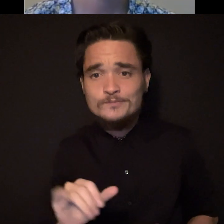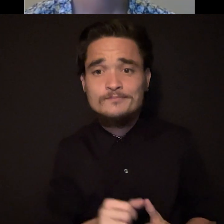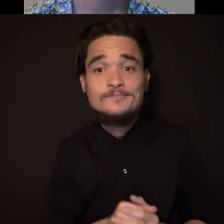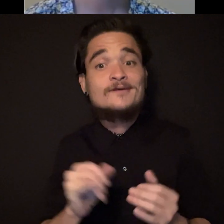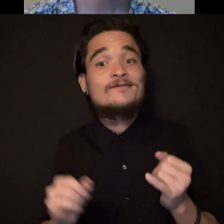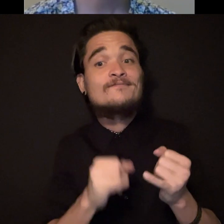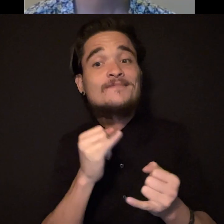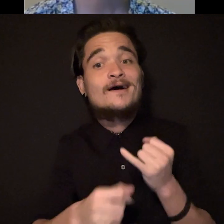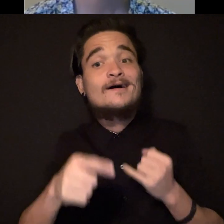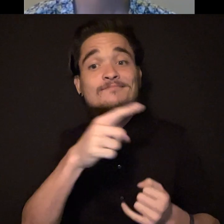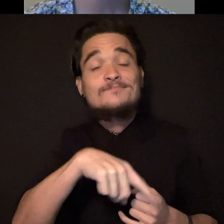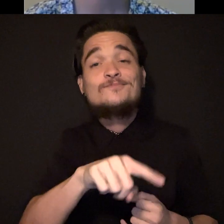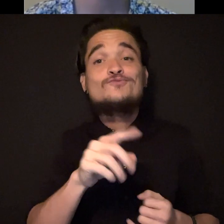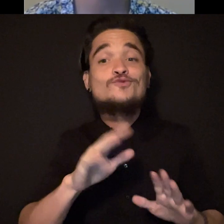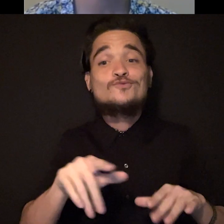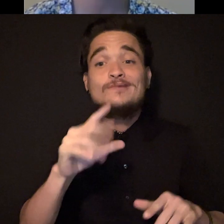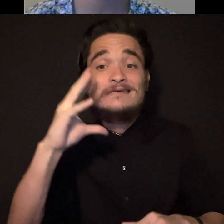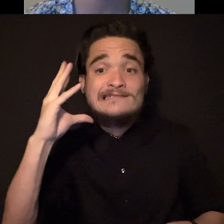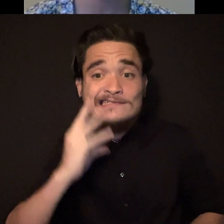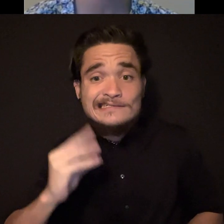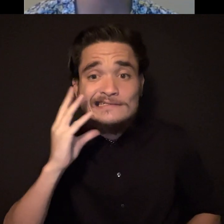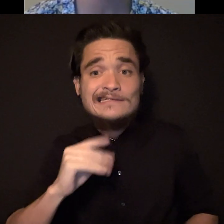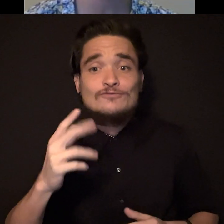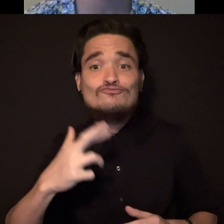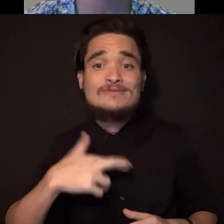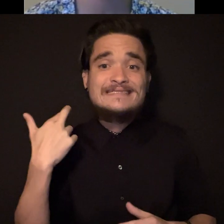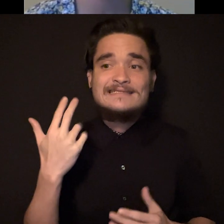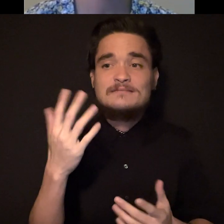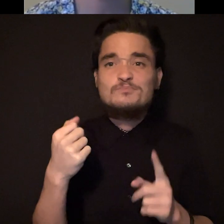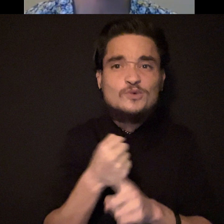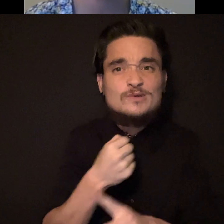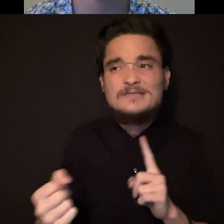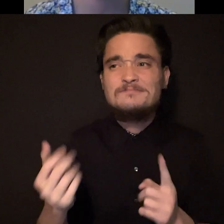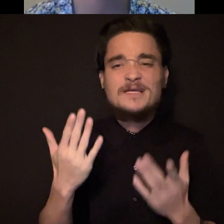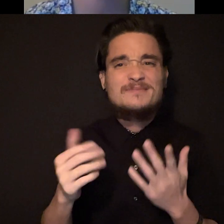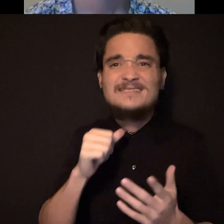And finally, children who have experienced or are at risk for abuse or maltreatment.